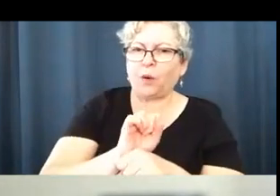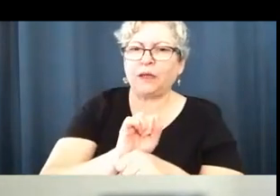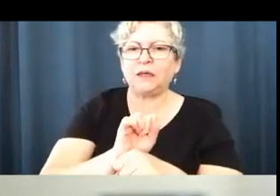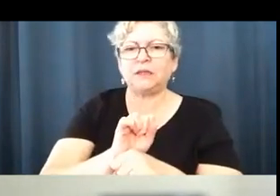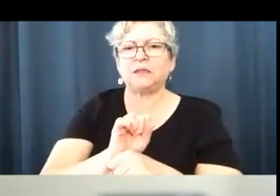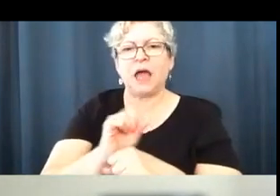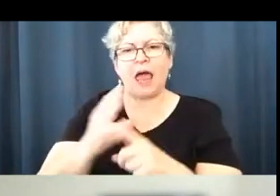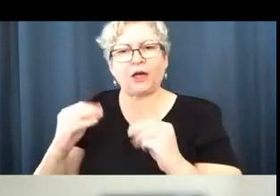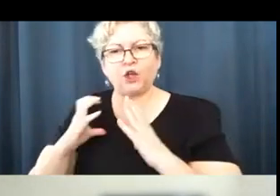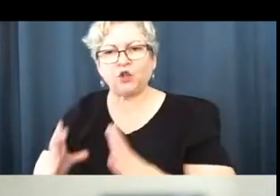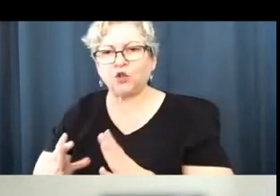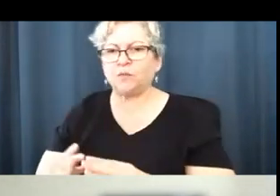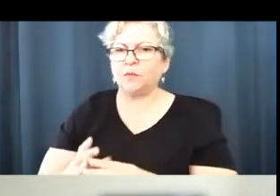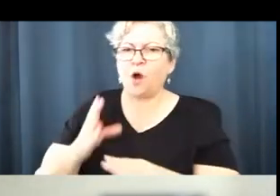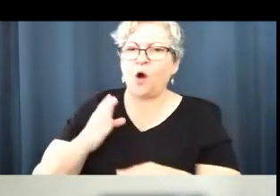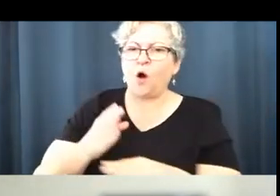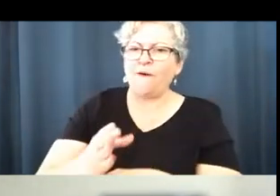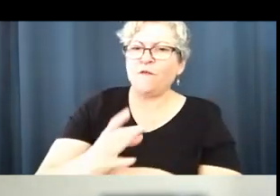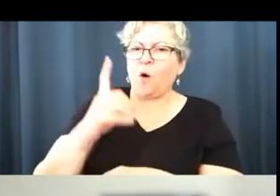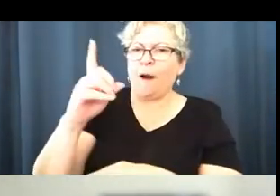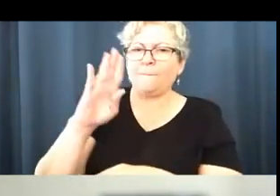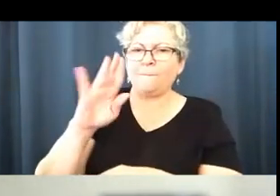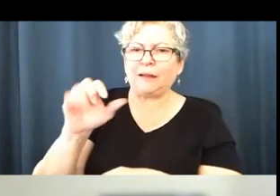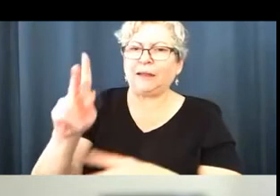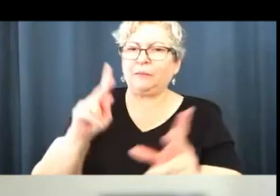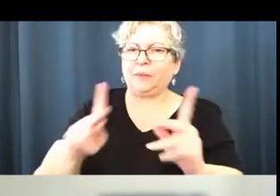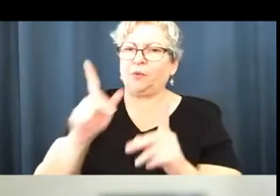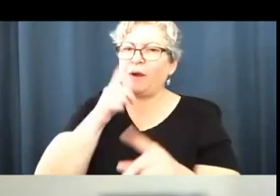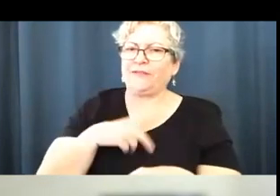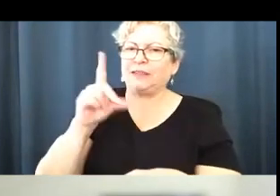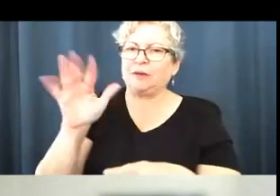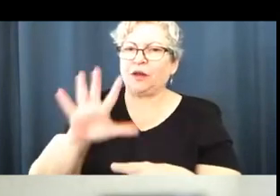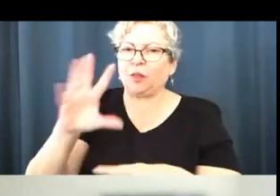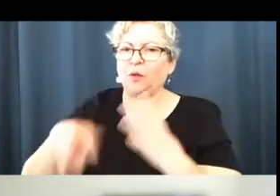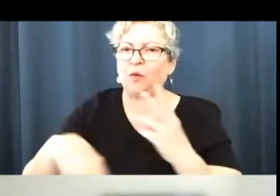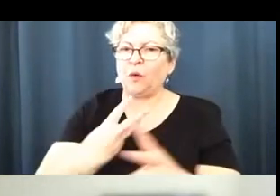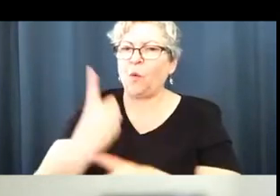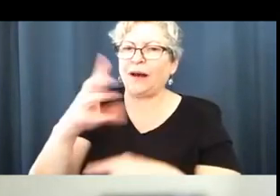across the world, that's a huge market no one wants to miss. I believe it's one in four people in the United States